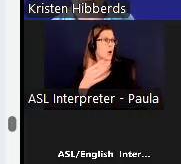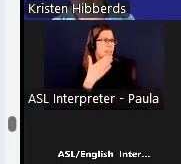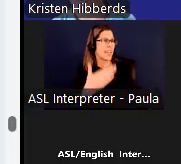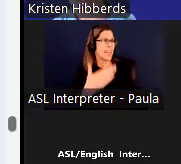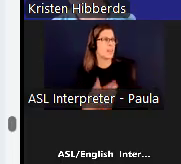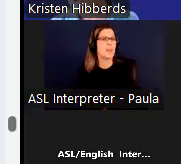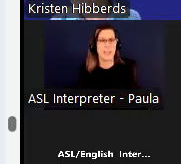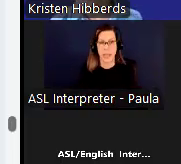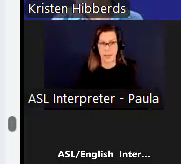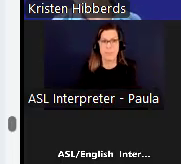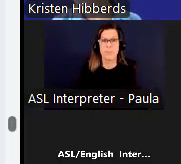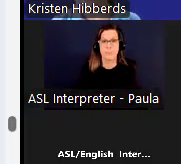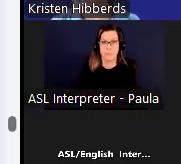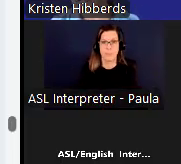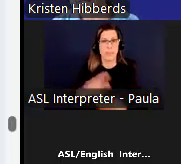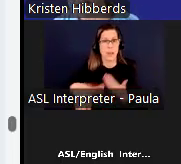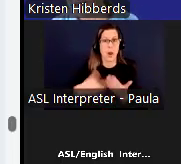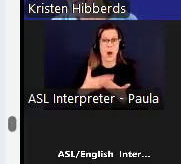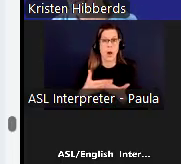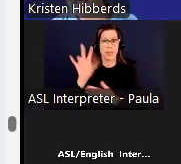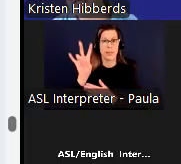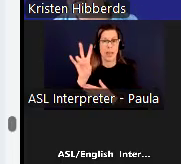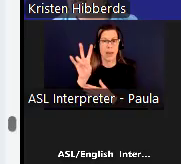So we're not gonna tell any.